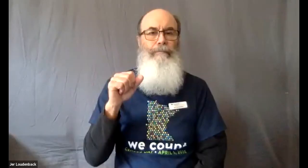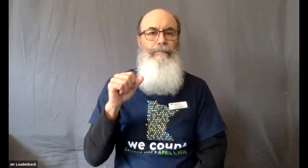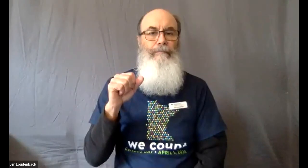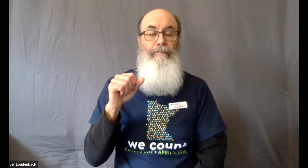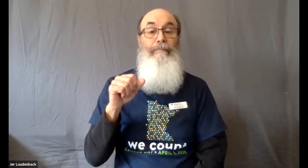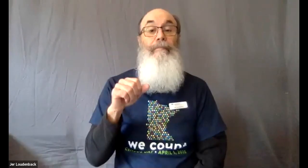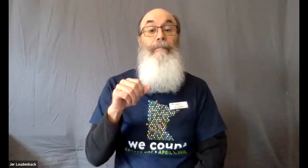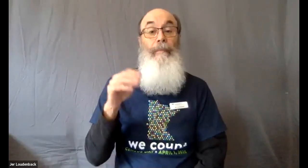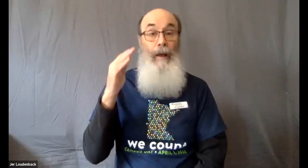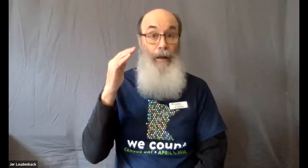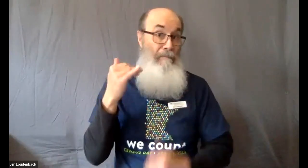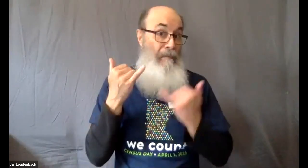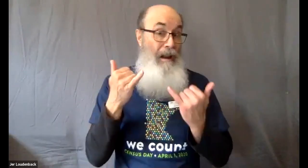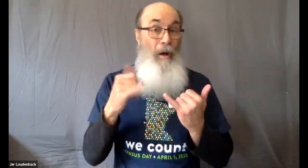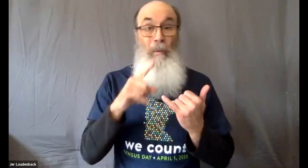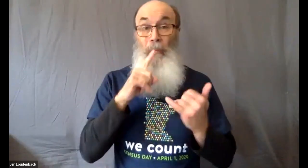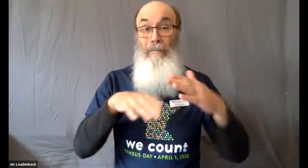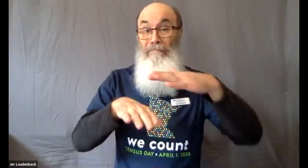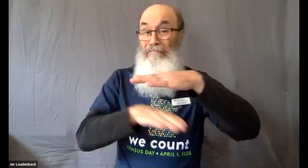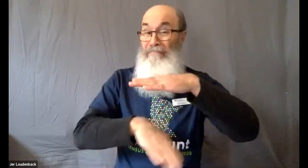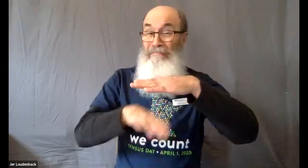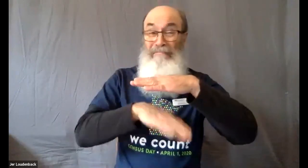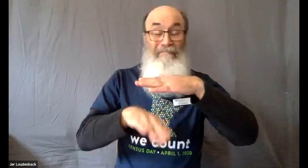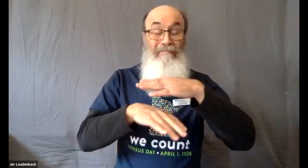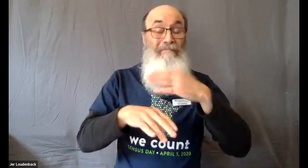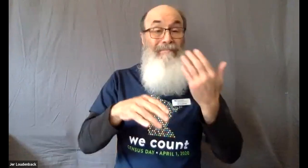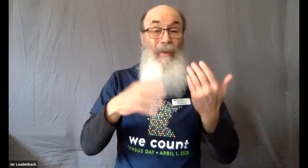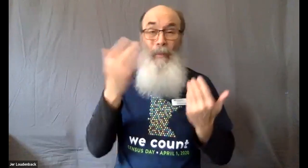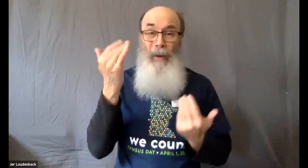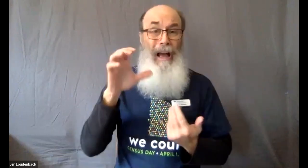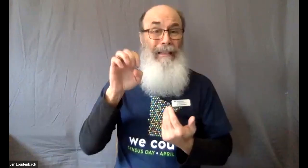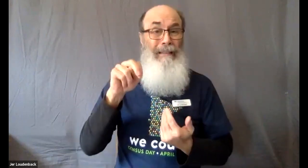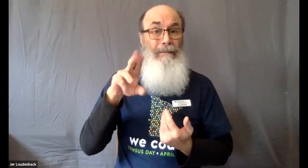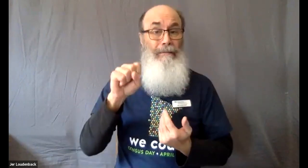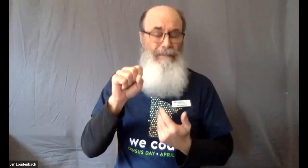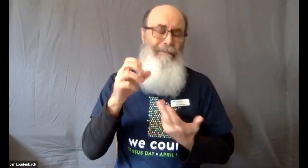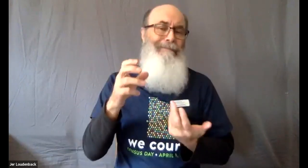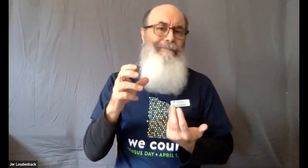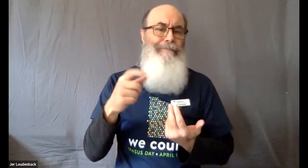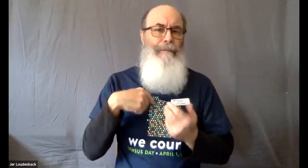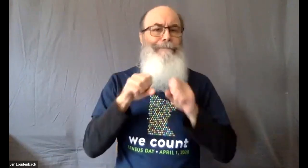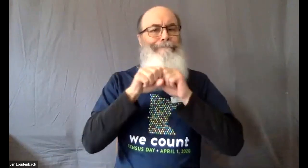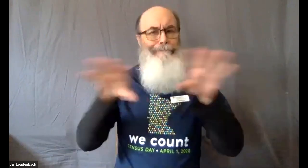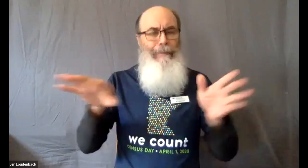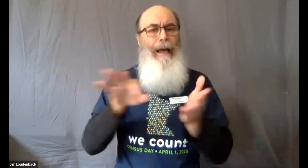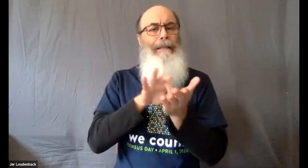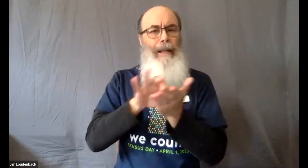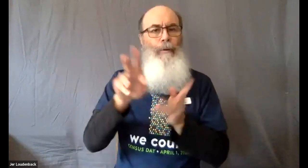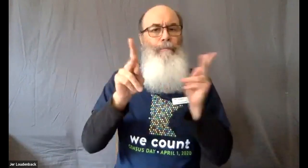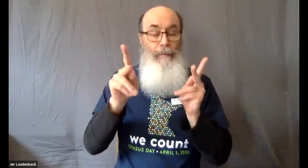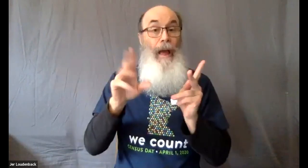Roger? >> Roger: Yes, definitely Jessalyn: I see there's some